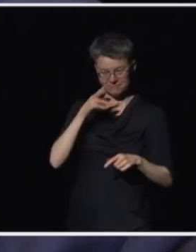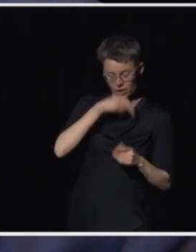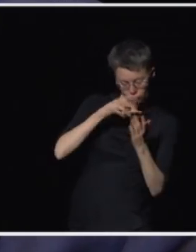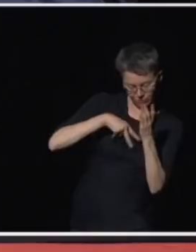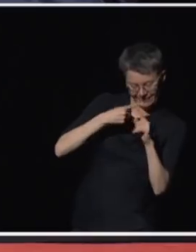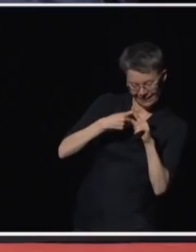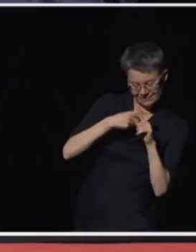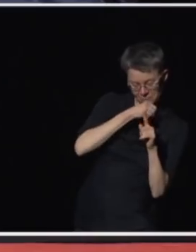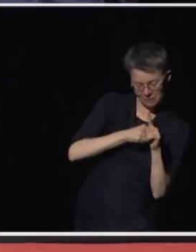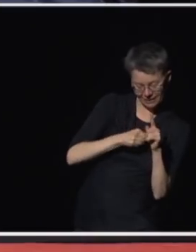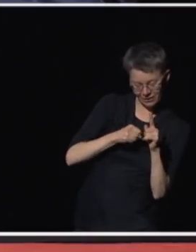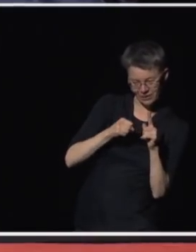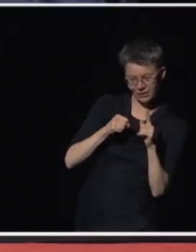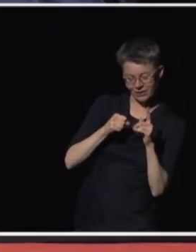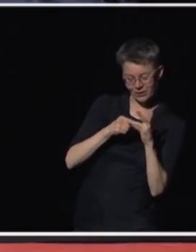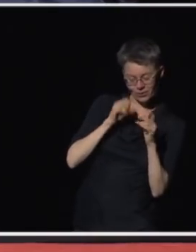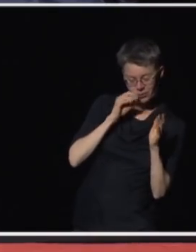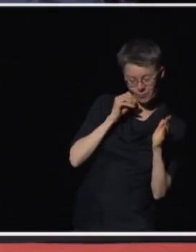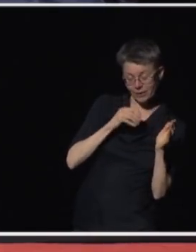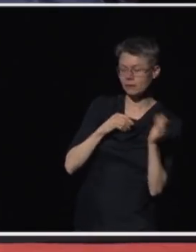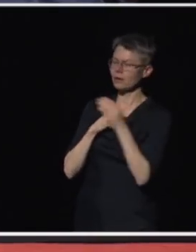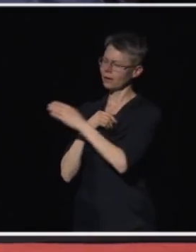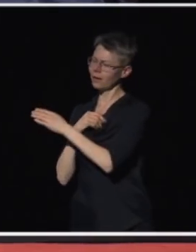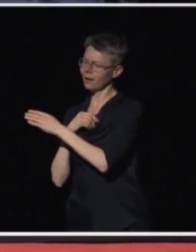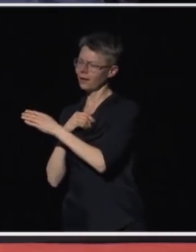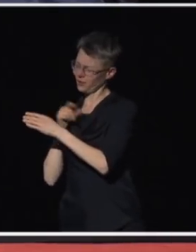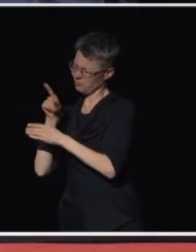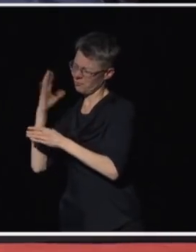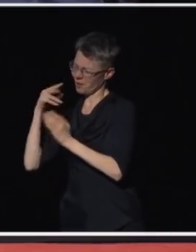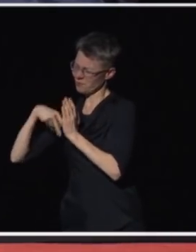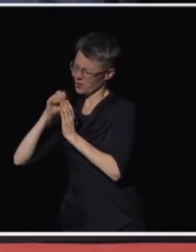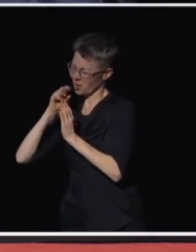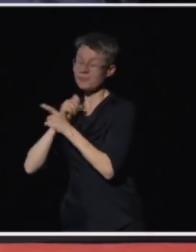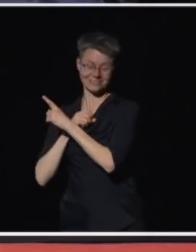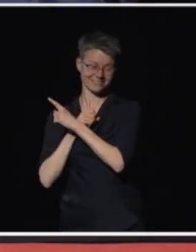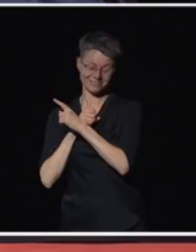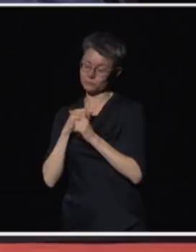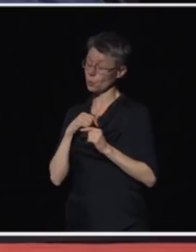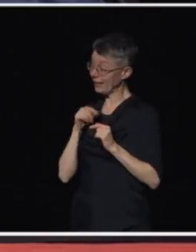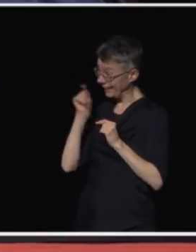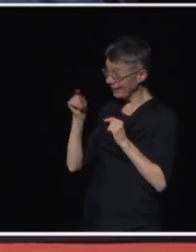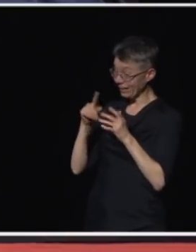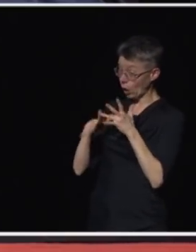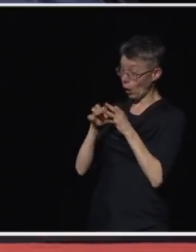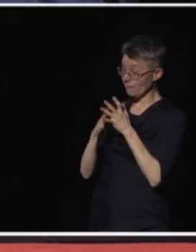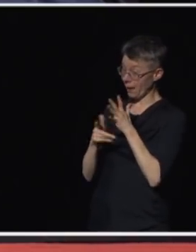I know it's a -- Well, he read comics too, so. Yeah, yeah, I did. Yeah, yeah. No, I'm saying he did. Obama did. No, I'm talking about in terms of narrative sense.